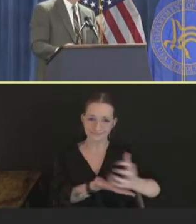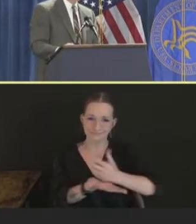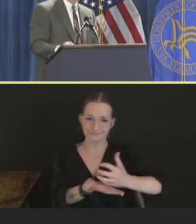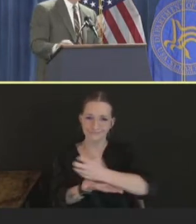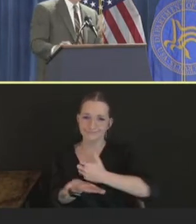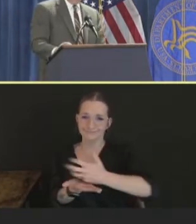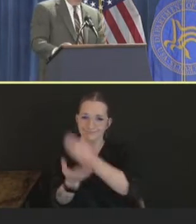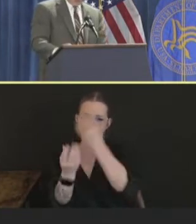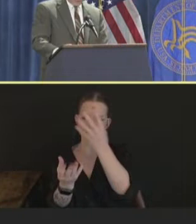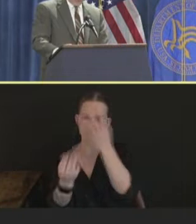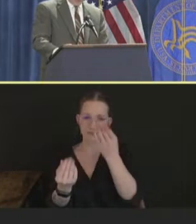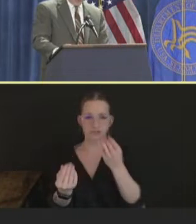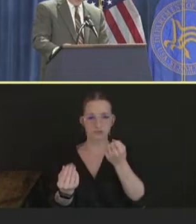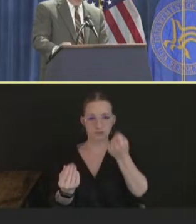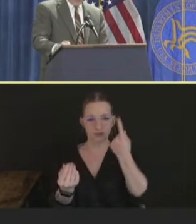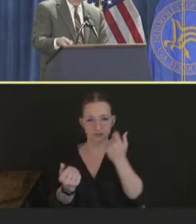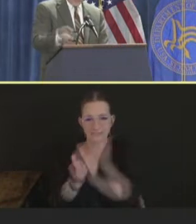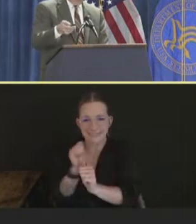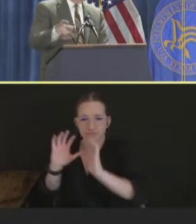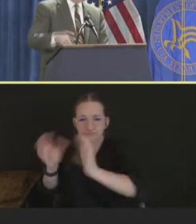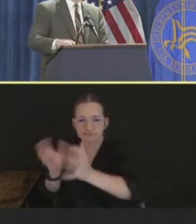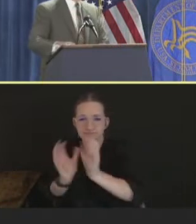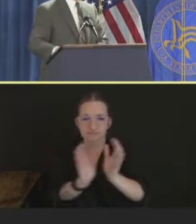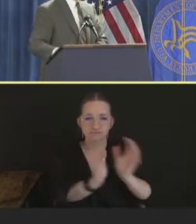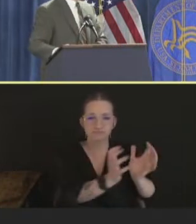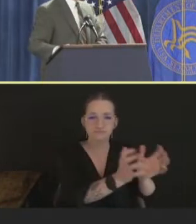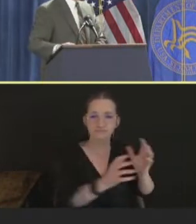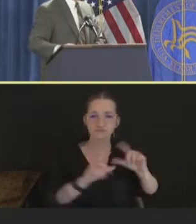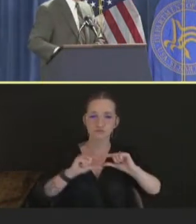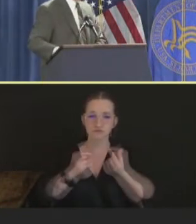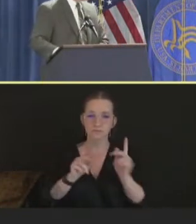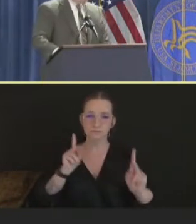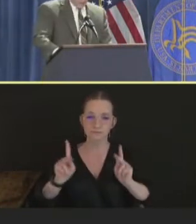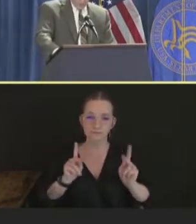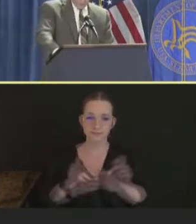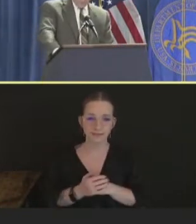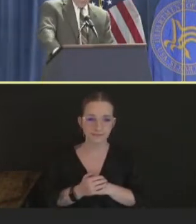dealing with, with any given group.